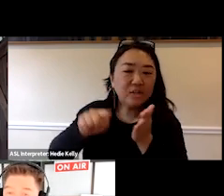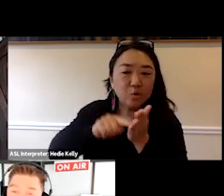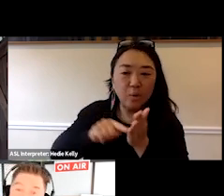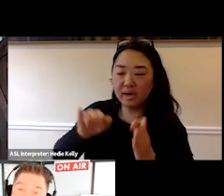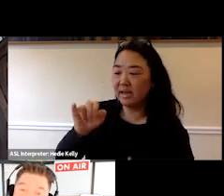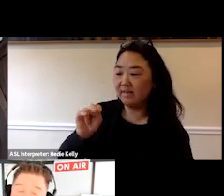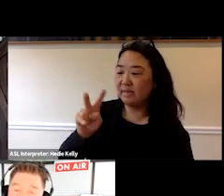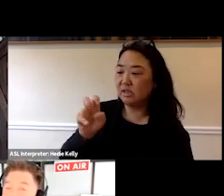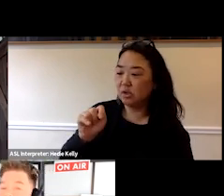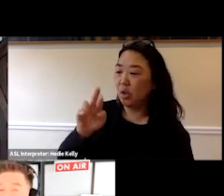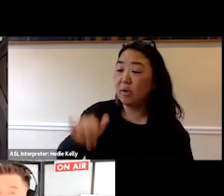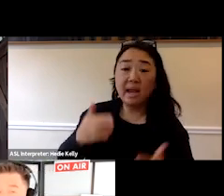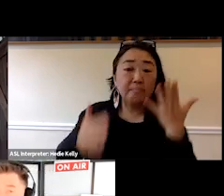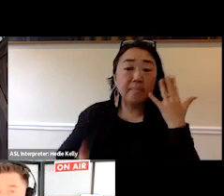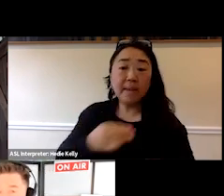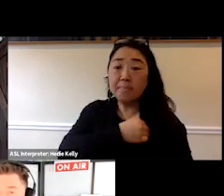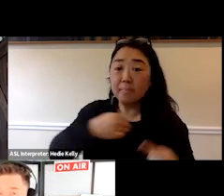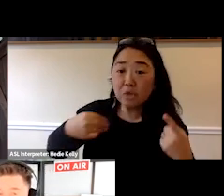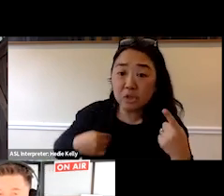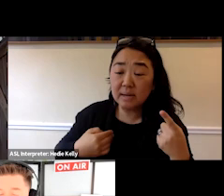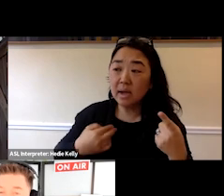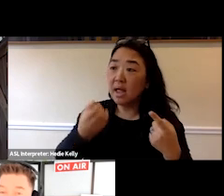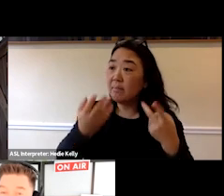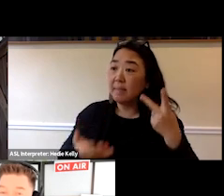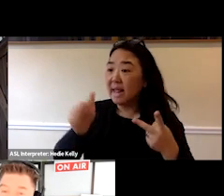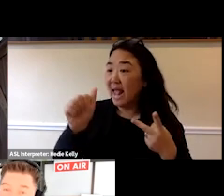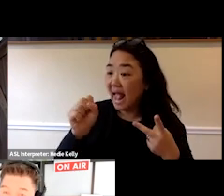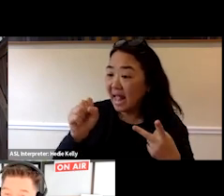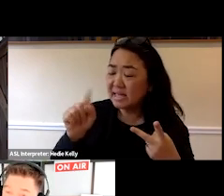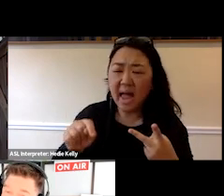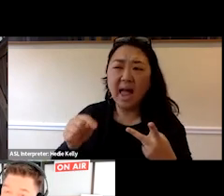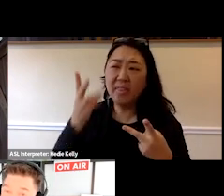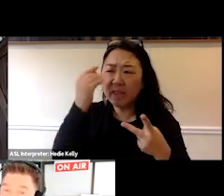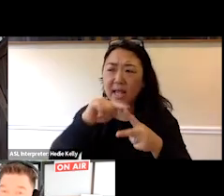that membership form what are the things that are most important? And then reaching back out to groups like